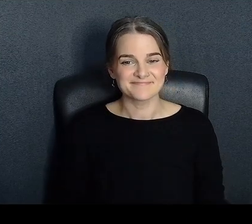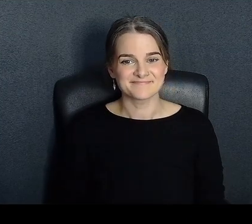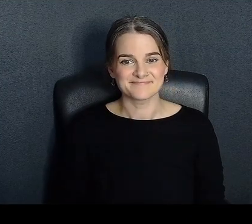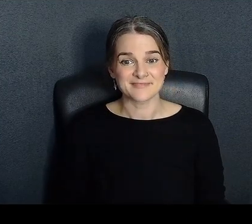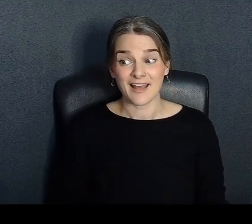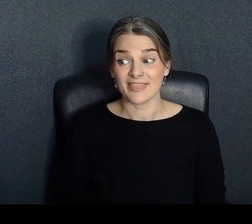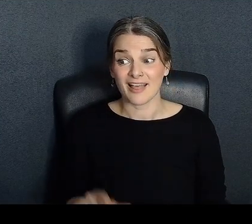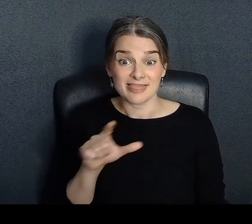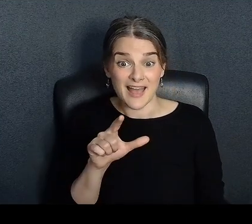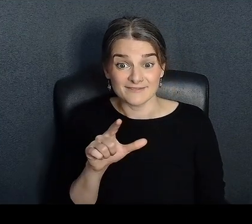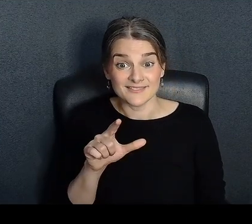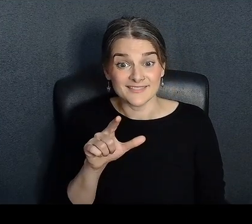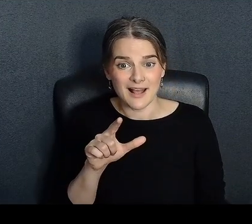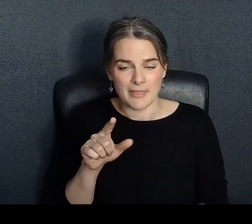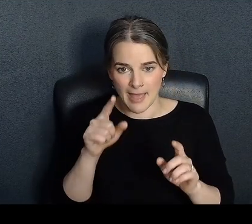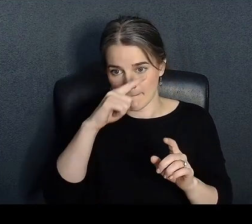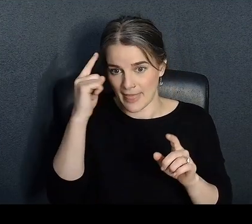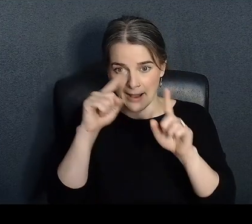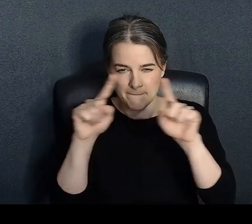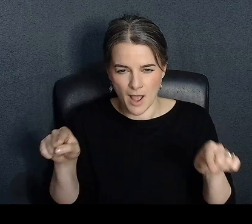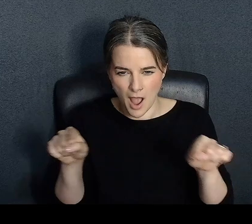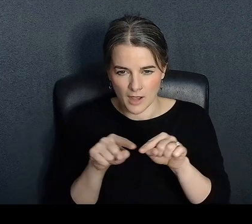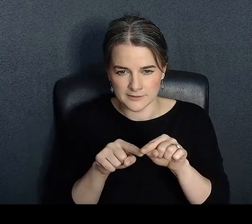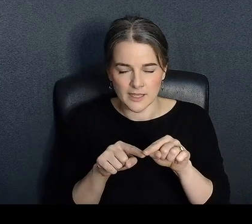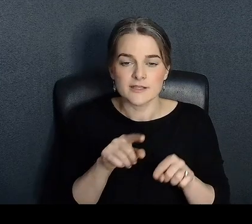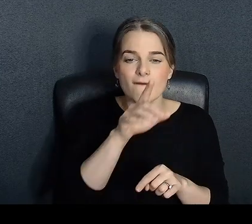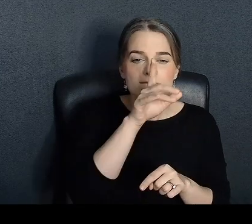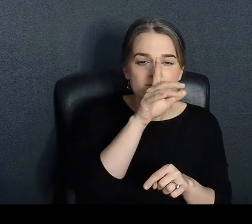there, that's called a voice to text converter.